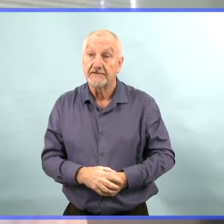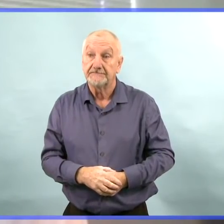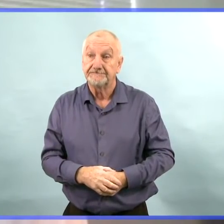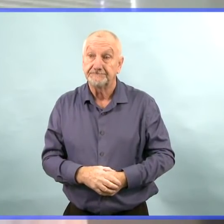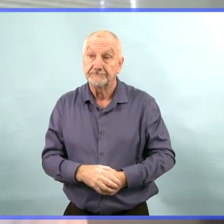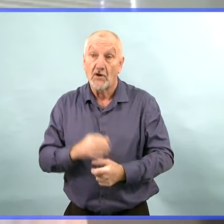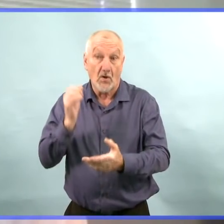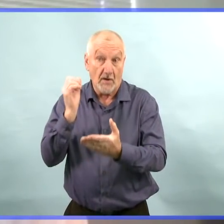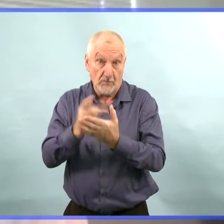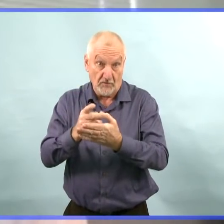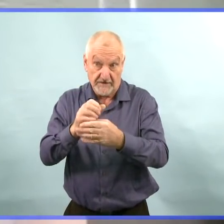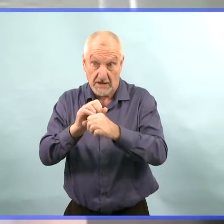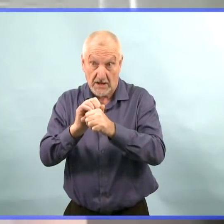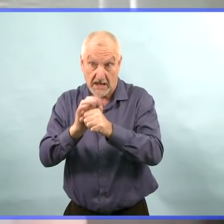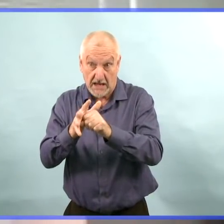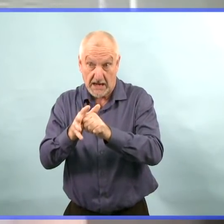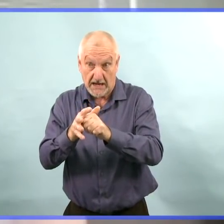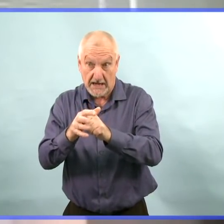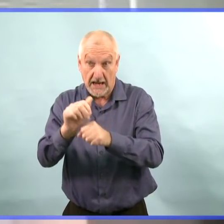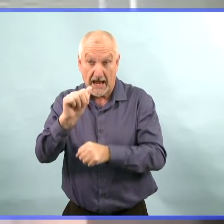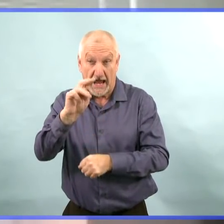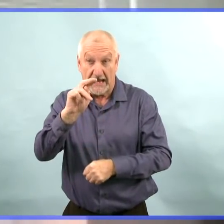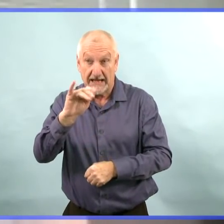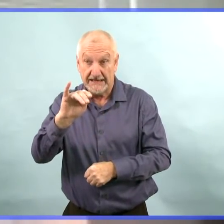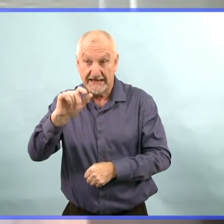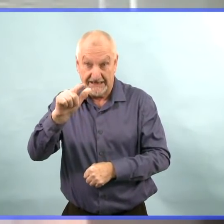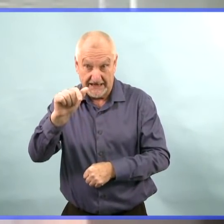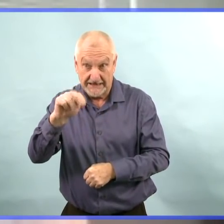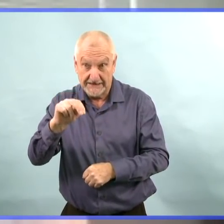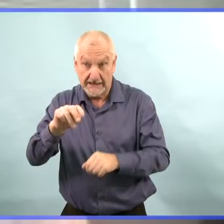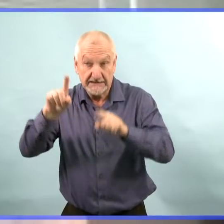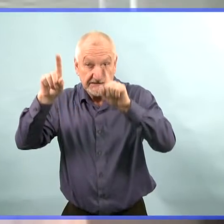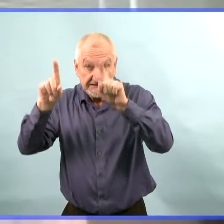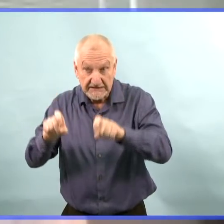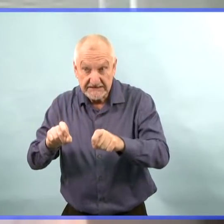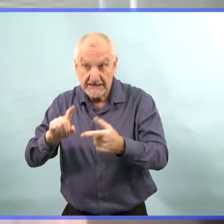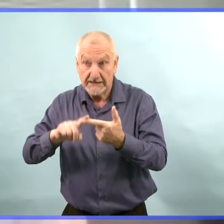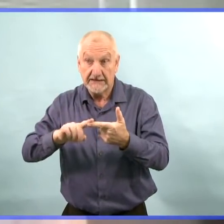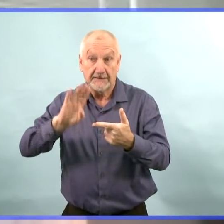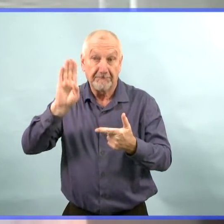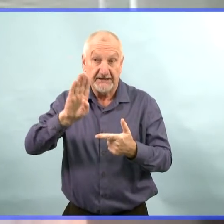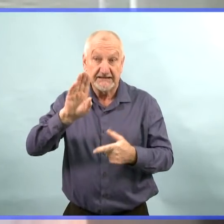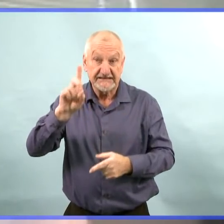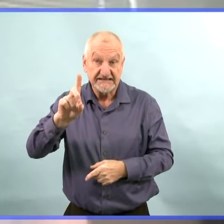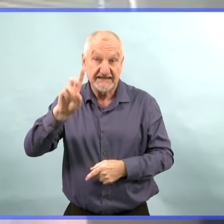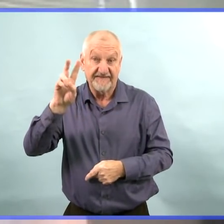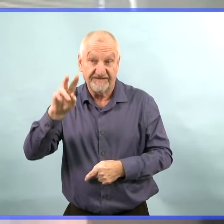antigen test the bd veriter antigen test any other test for cova 19 approved by